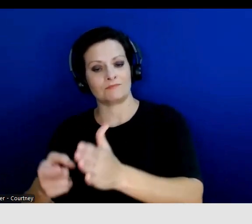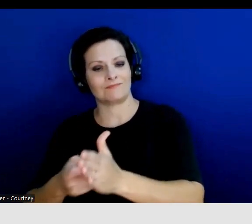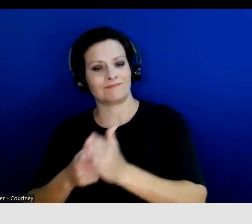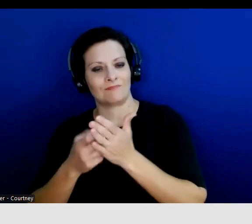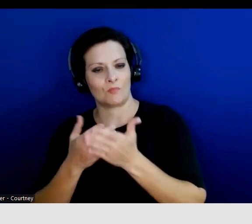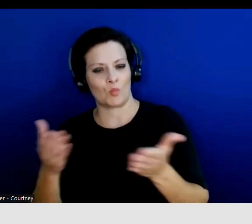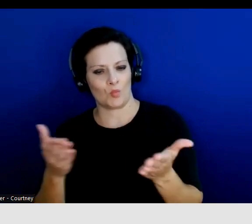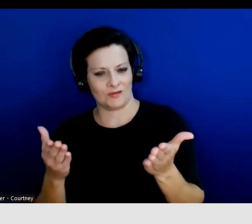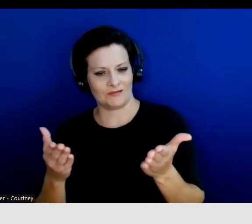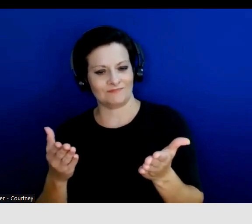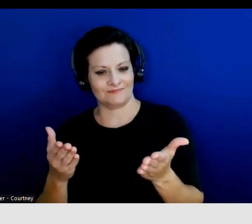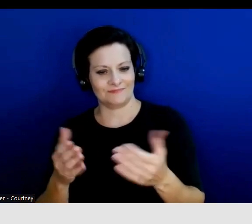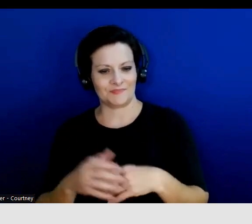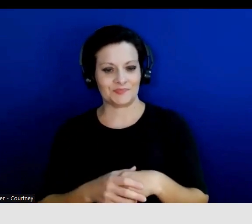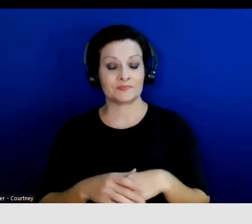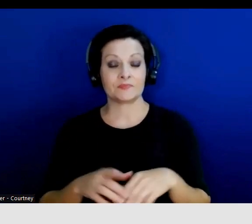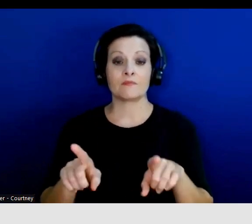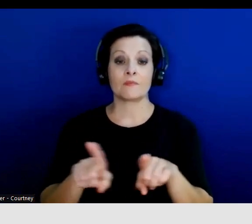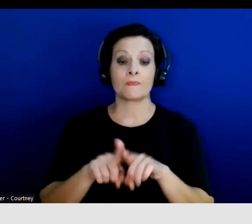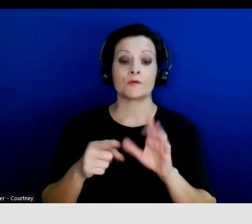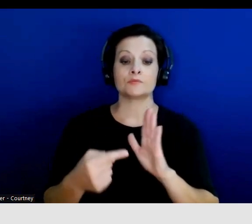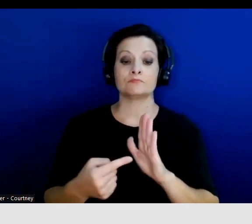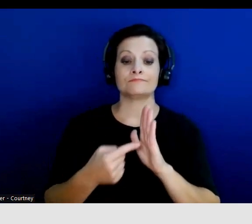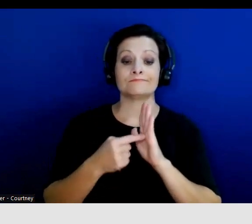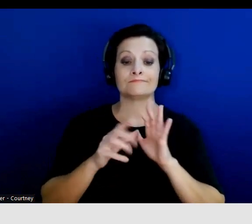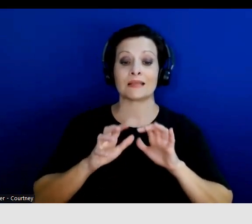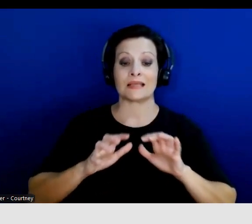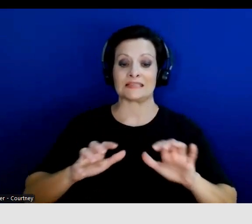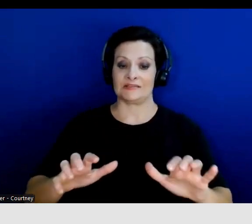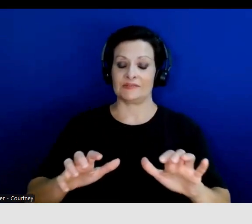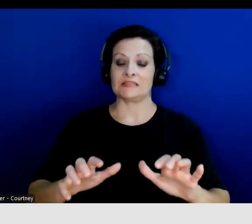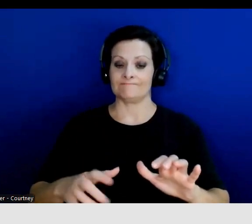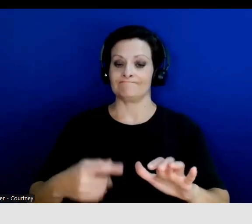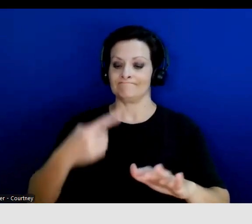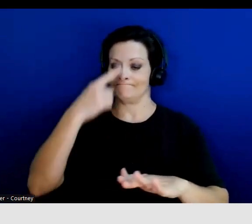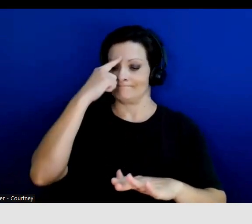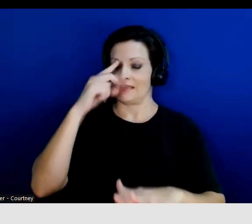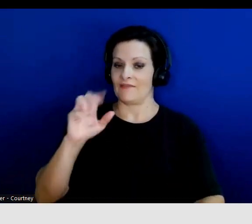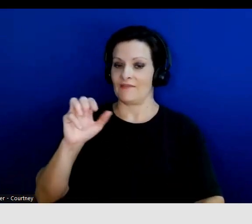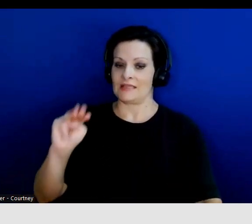awards and examples of activities that compromise victim safety.